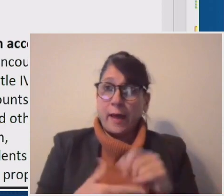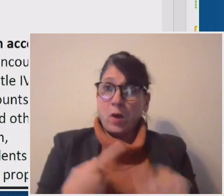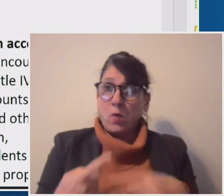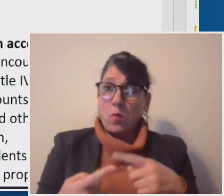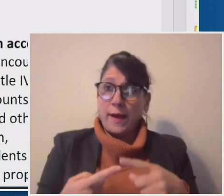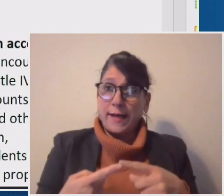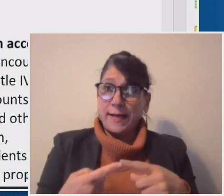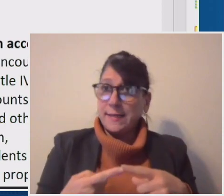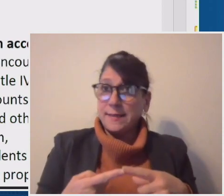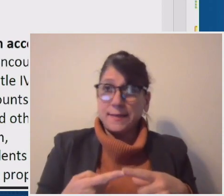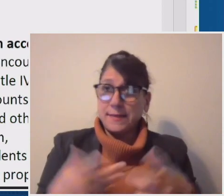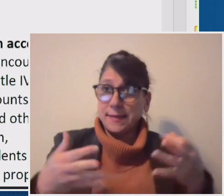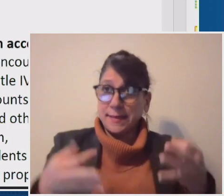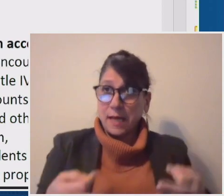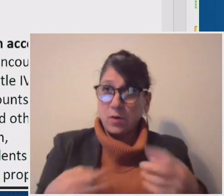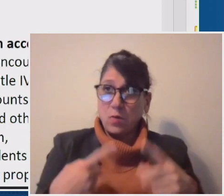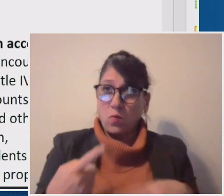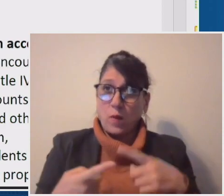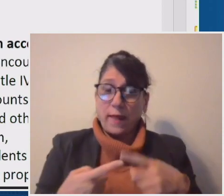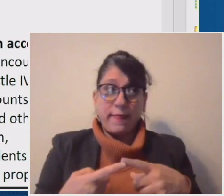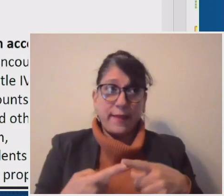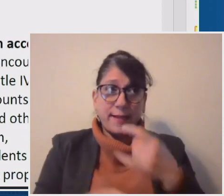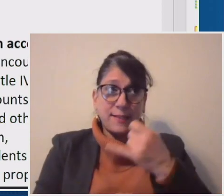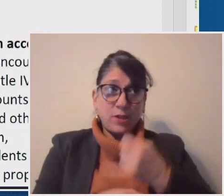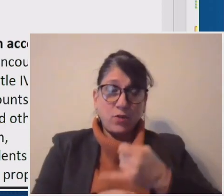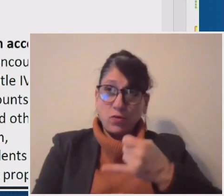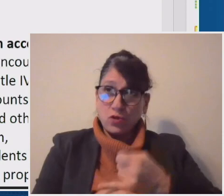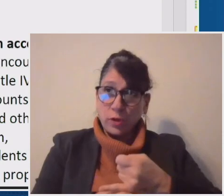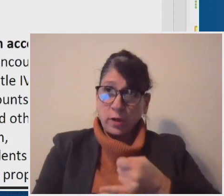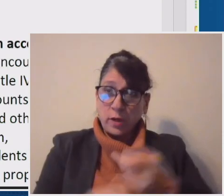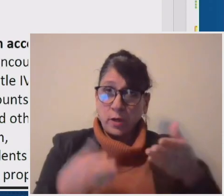When an institution generally for issues